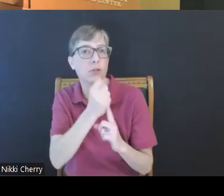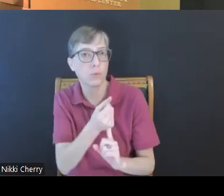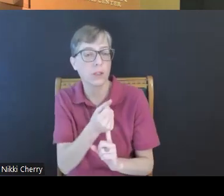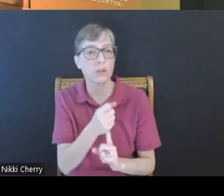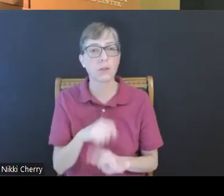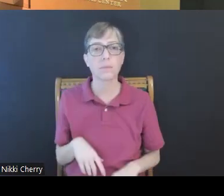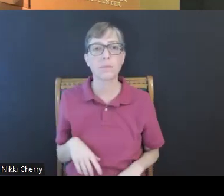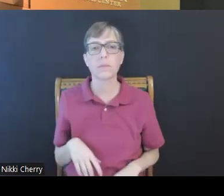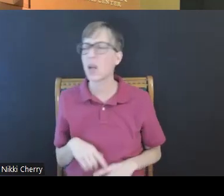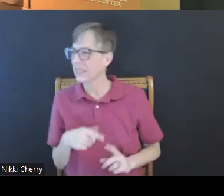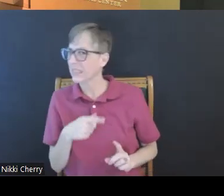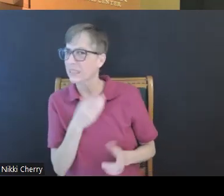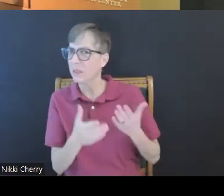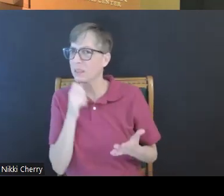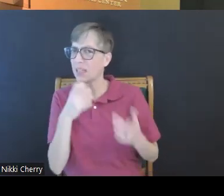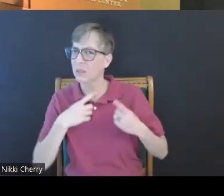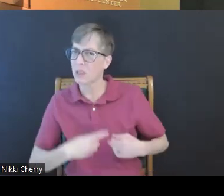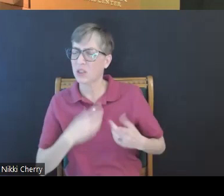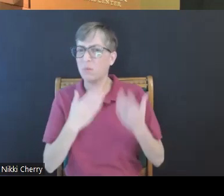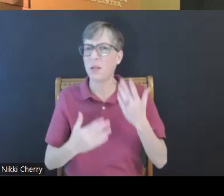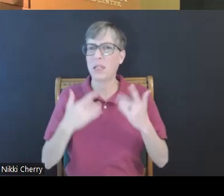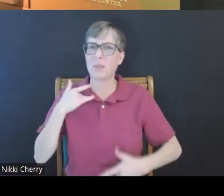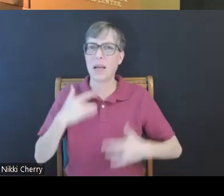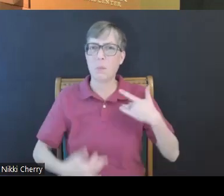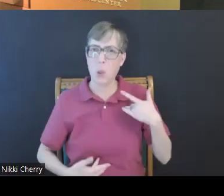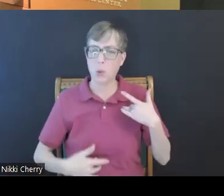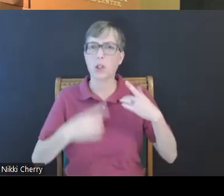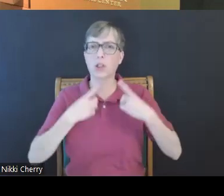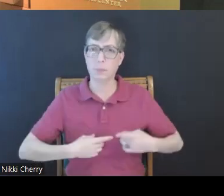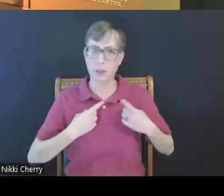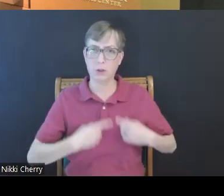it's bipolar depression and this person who's got put on been put on an anti- depressant is